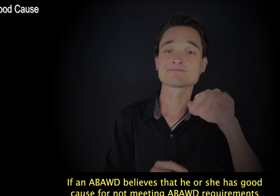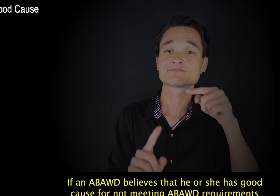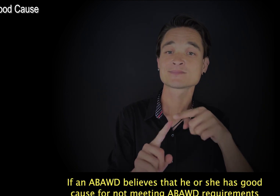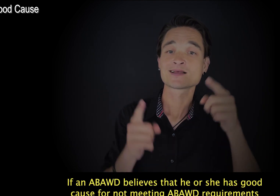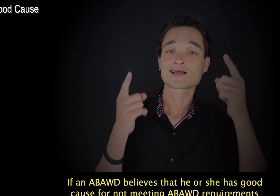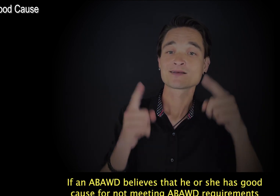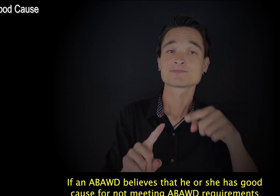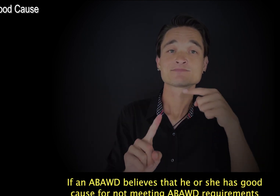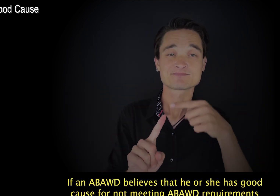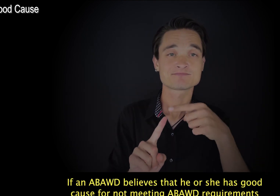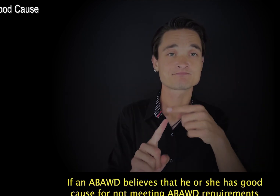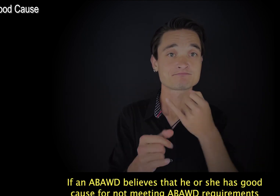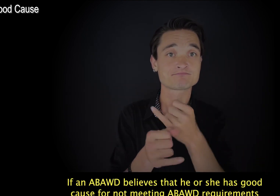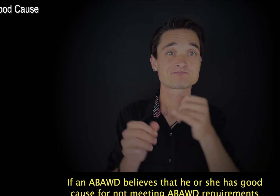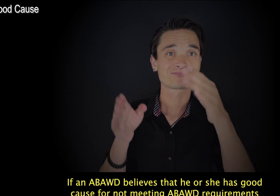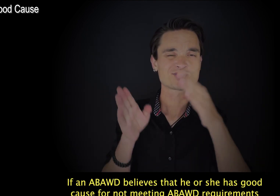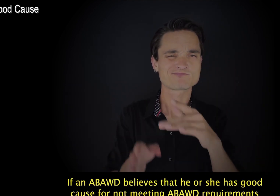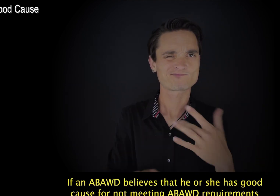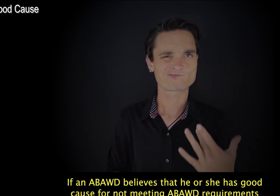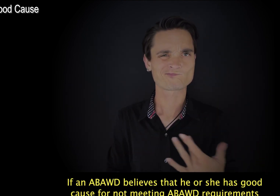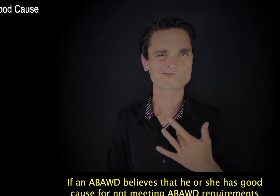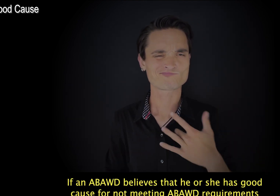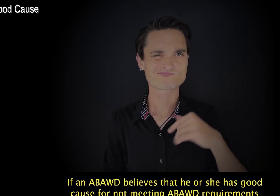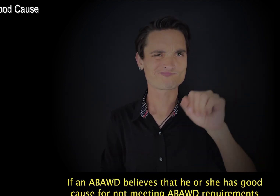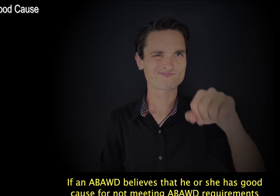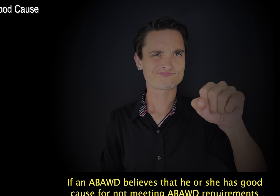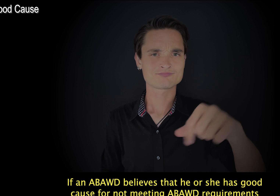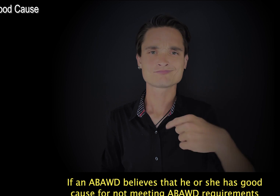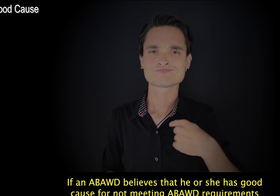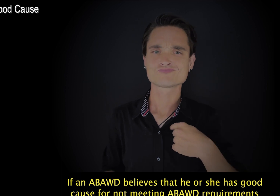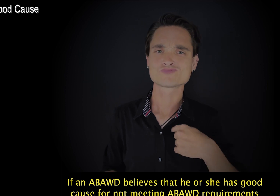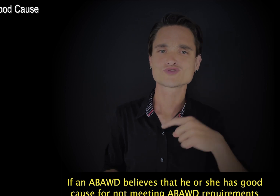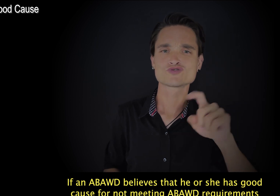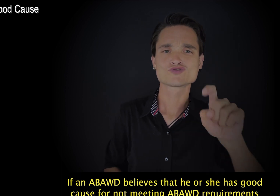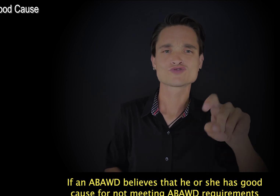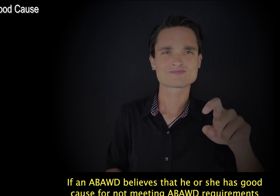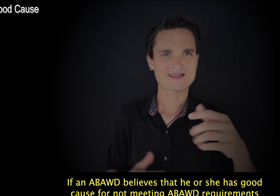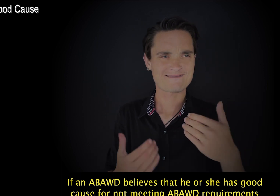If an ABAWD believes that he or she has good cause for not meeting ABAWD requirements